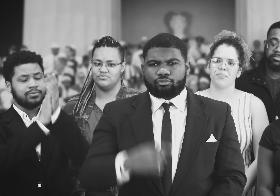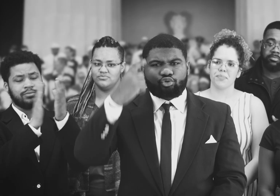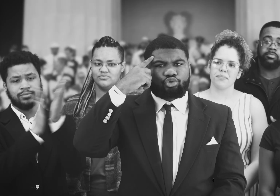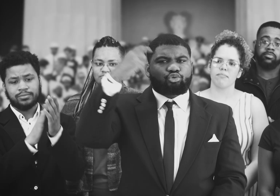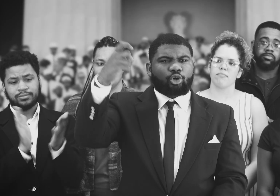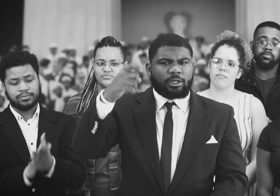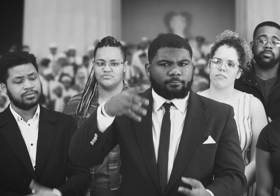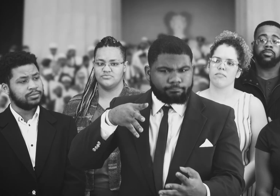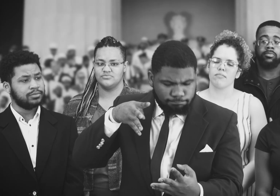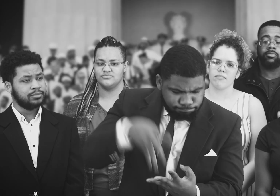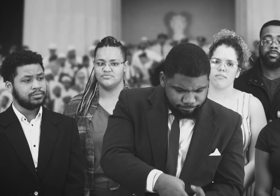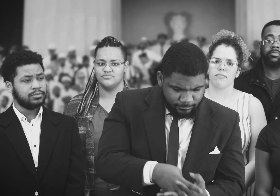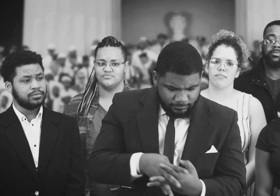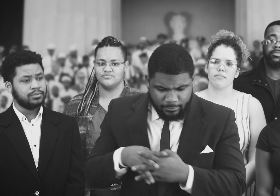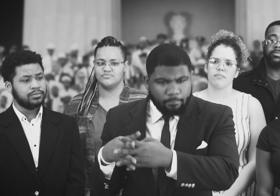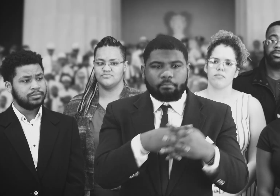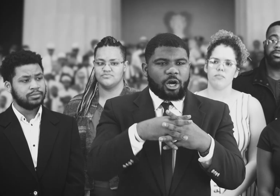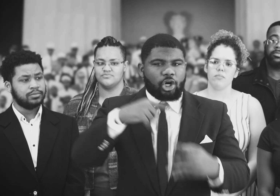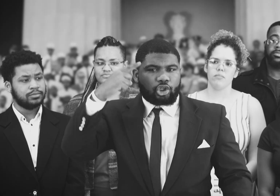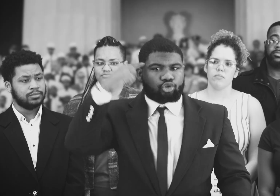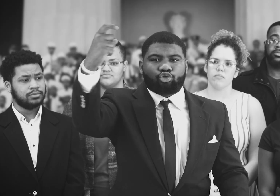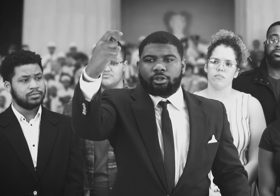It is a dream deeply rooted in the American dream.